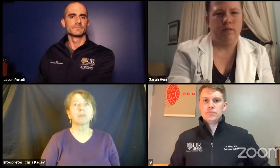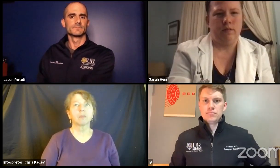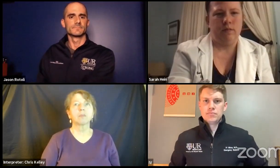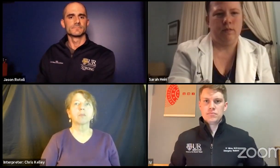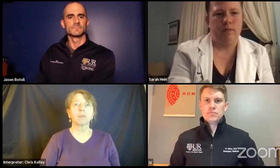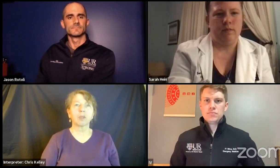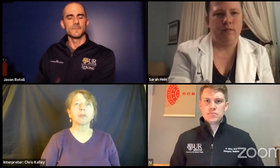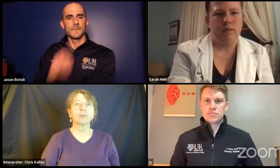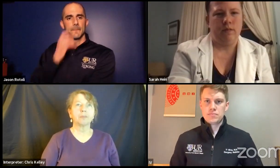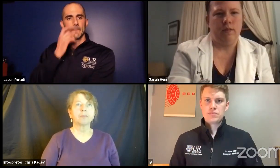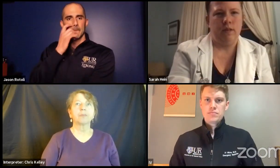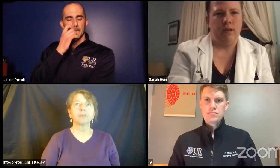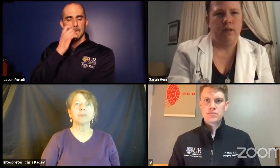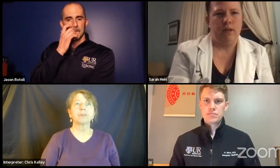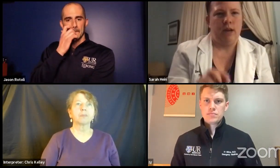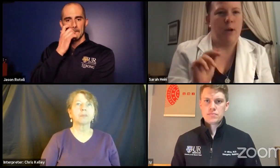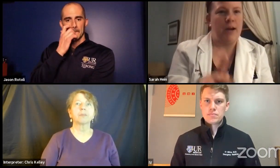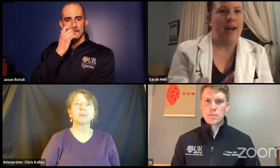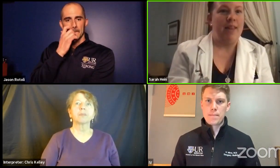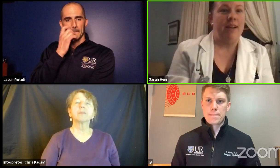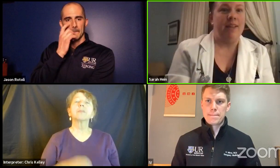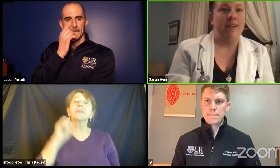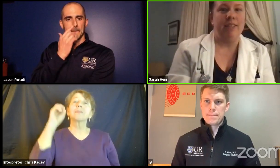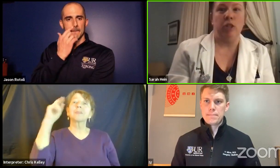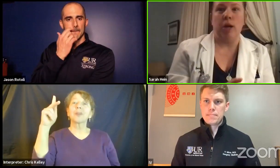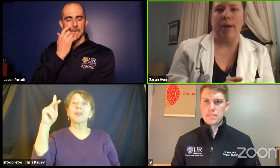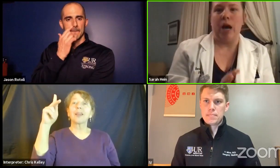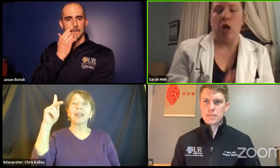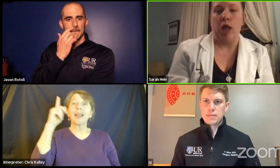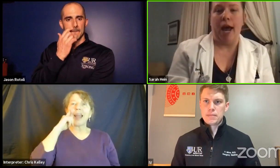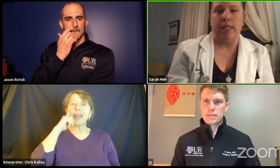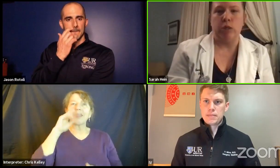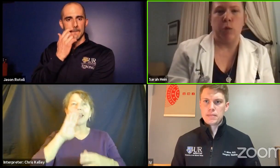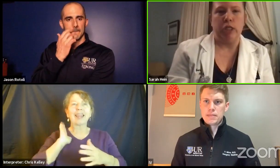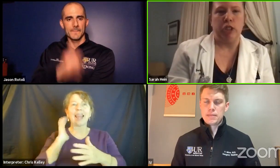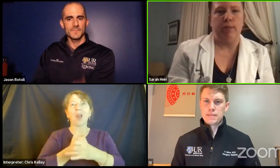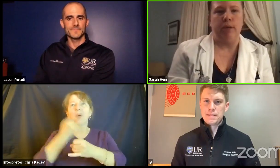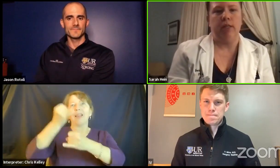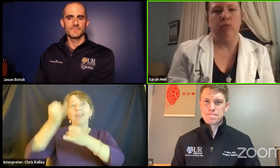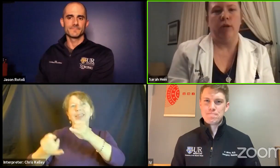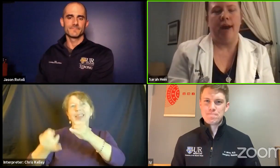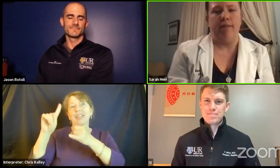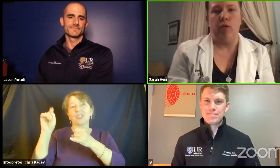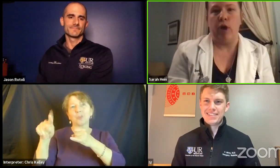the hospital will not accommodate you by giving you an interpreter or making sure one